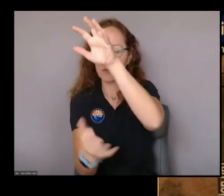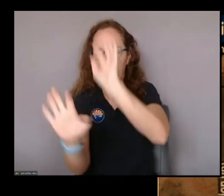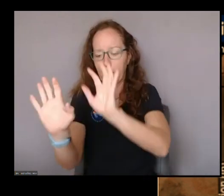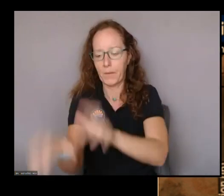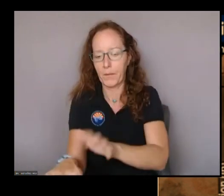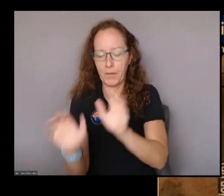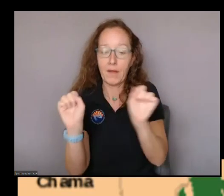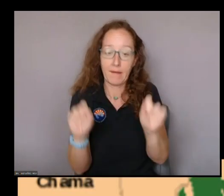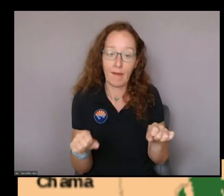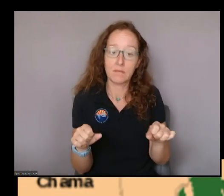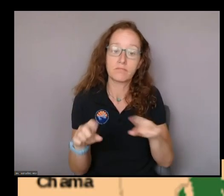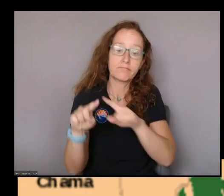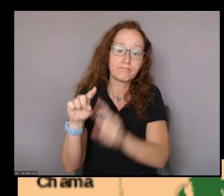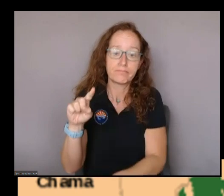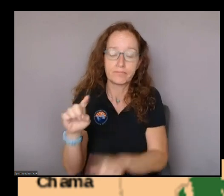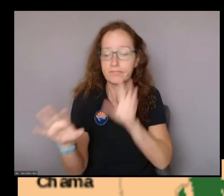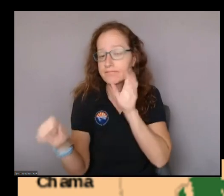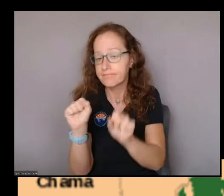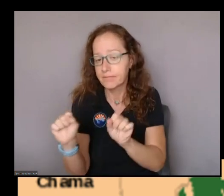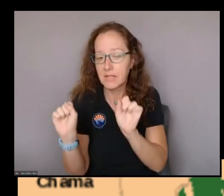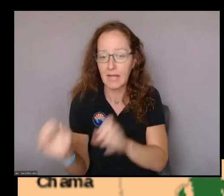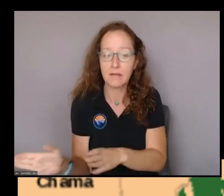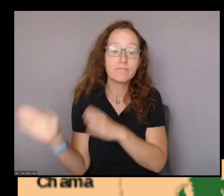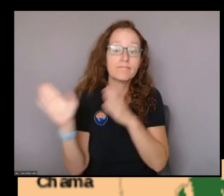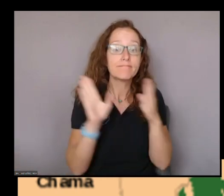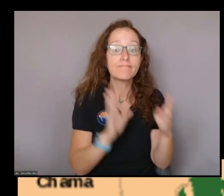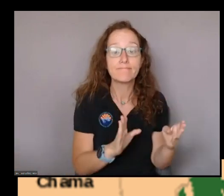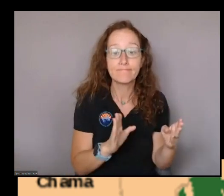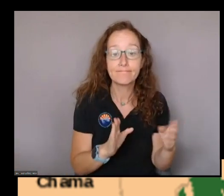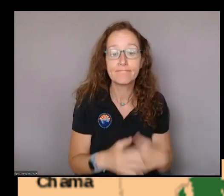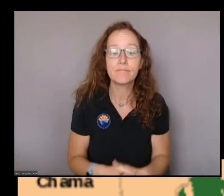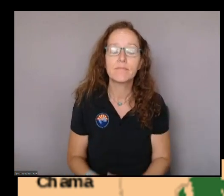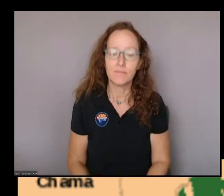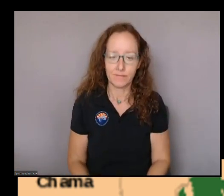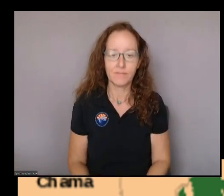to the next image. So, we do currently have a Flash Flood